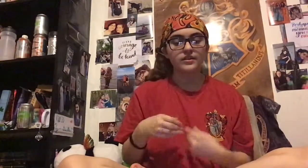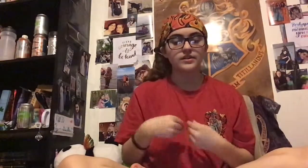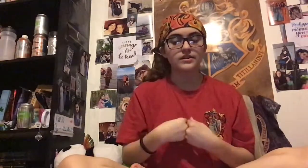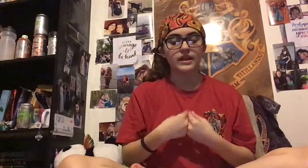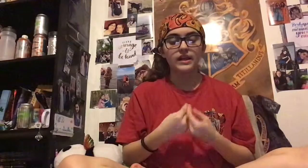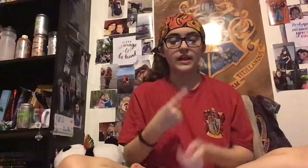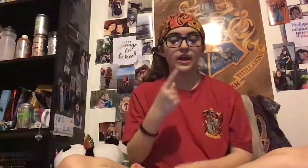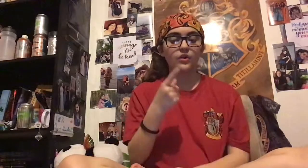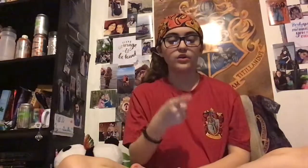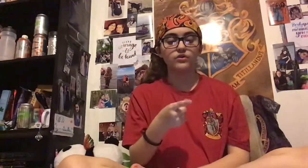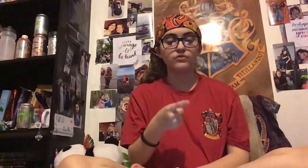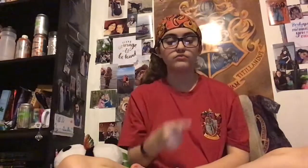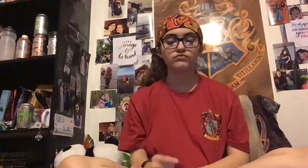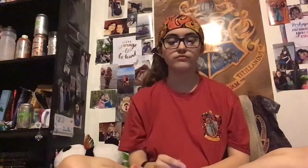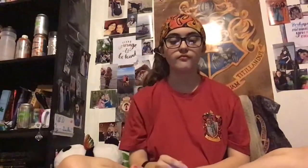Saying how you